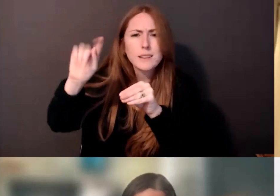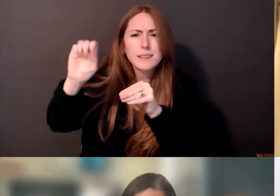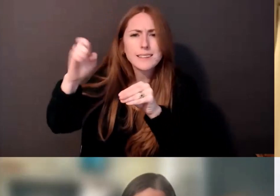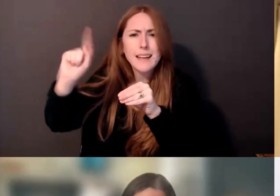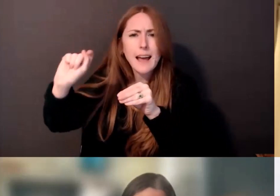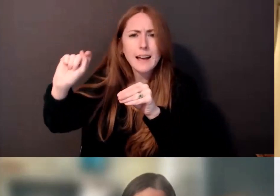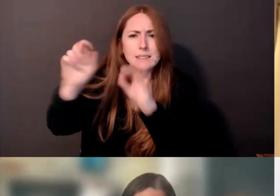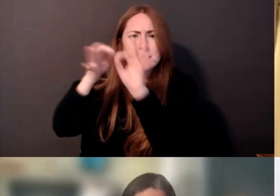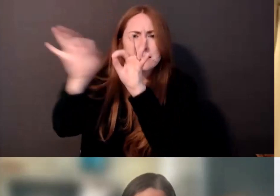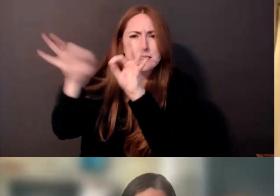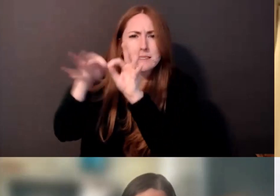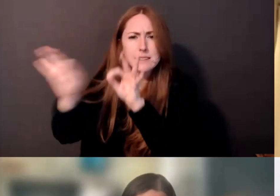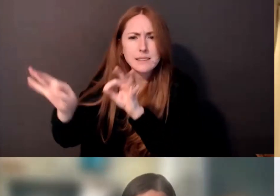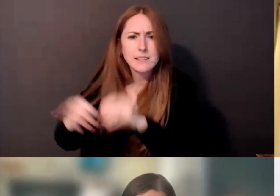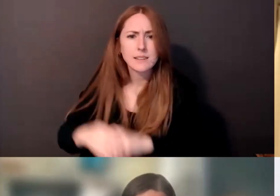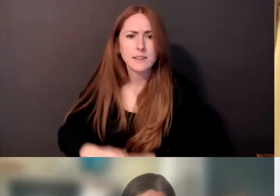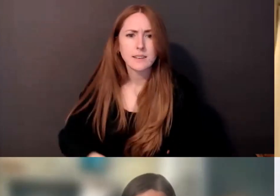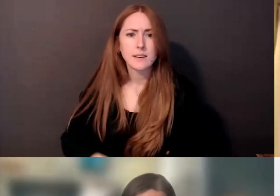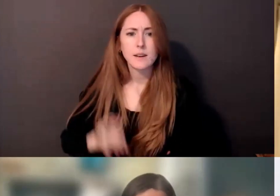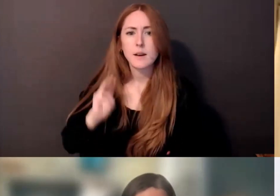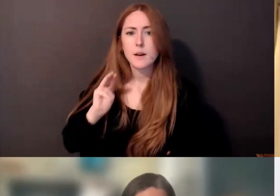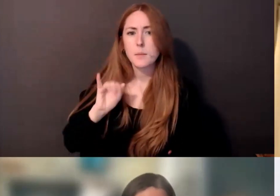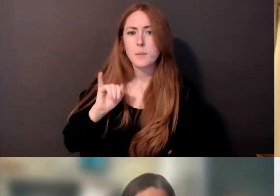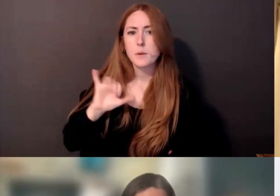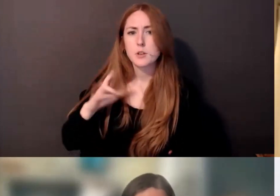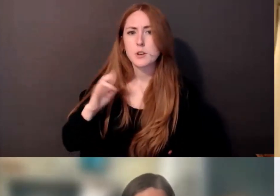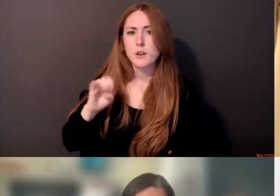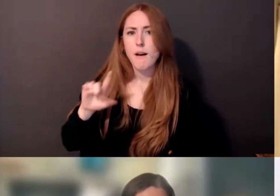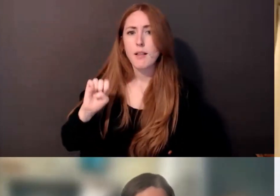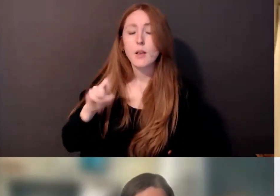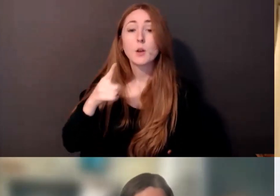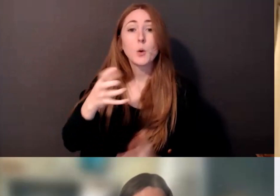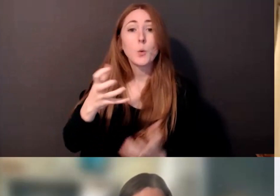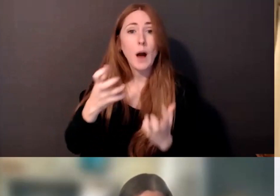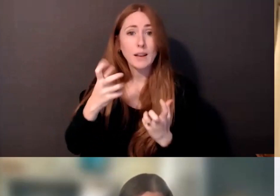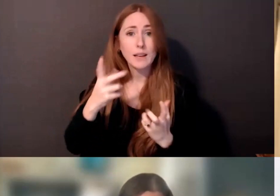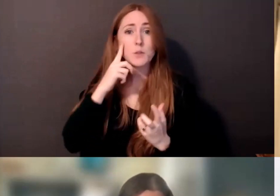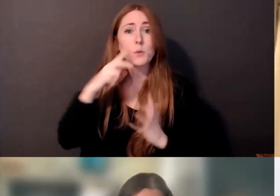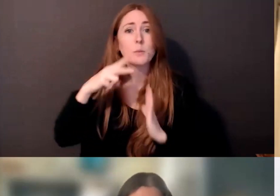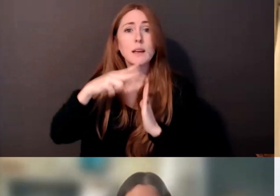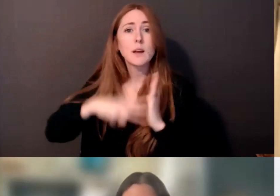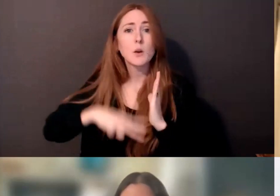You want it to be legible. So whenever I have used infographics personally,